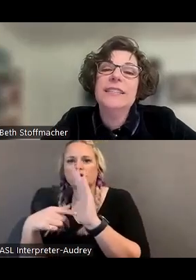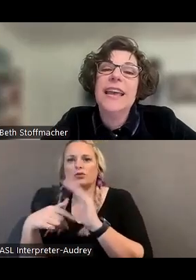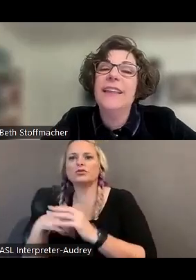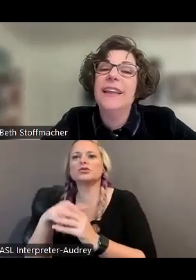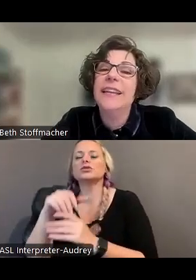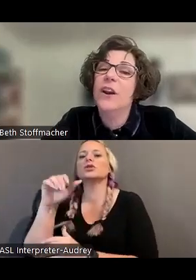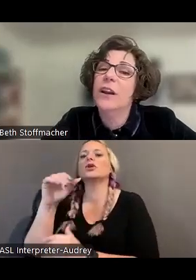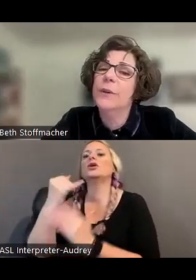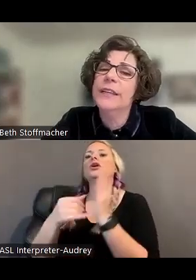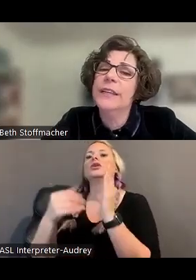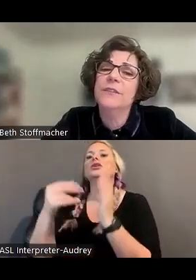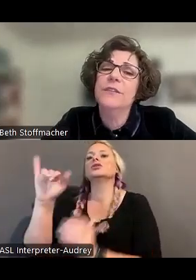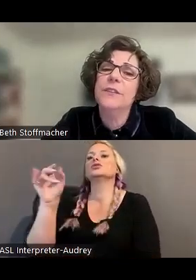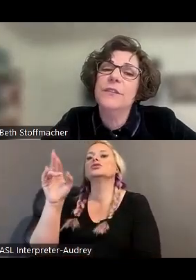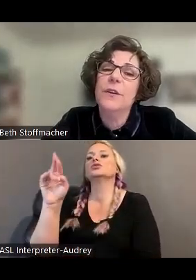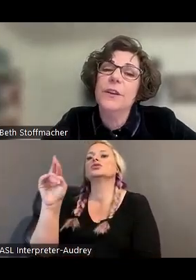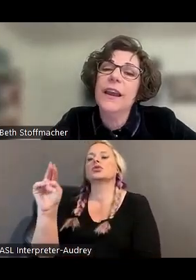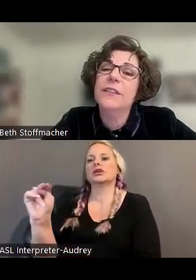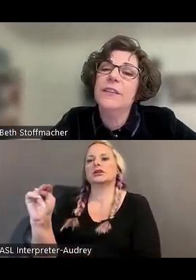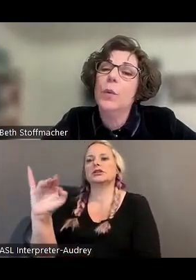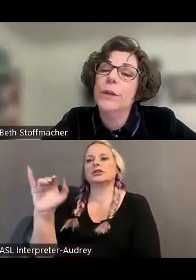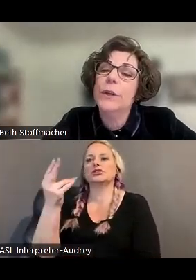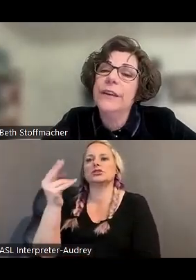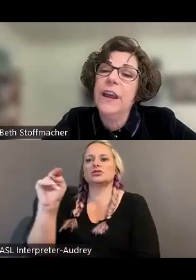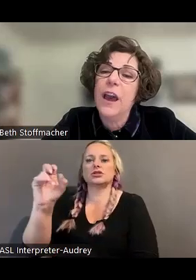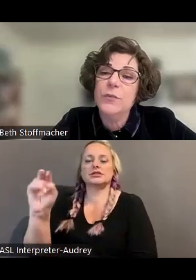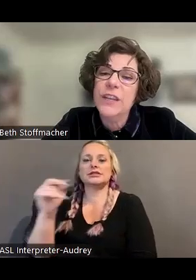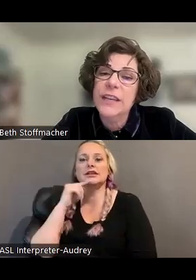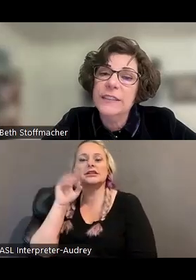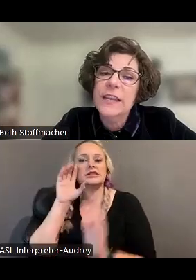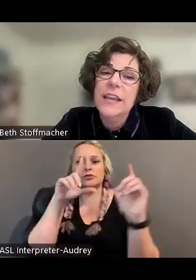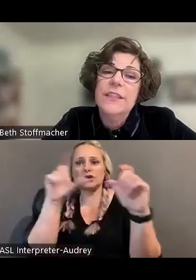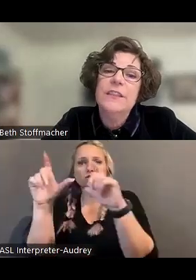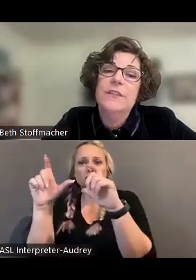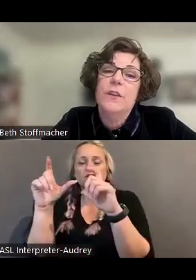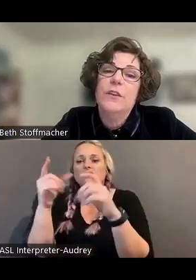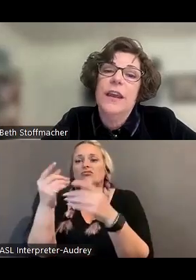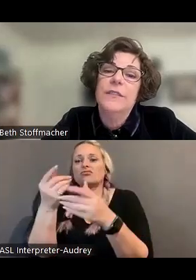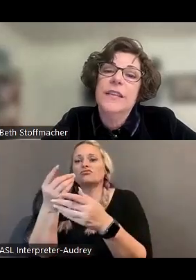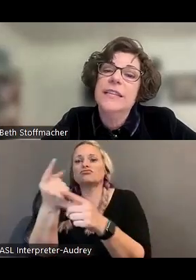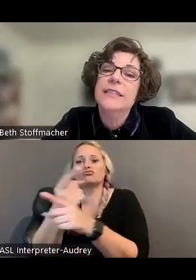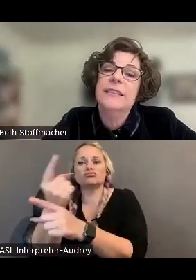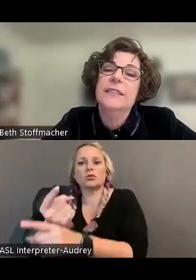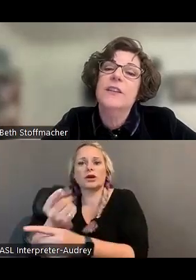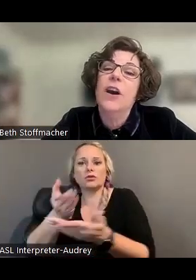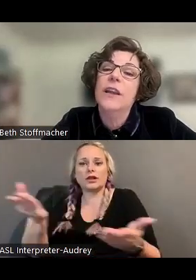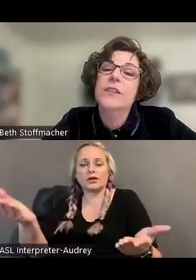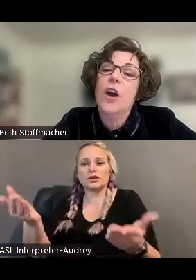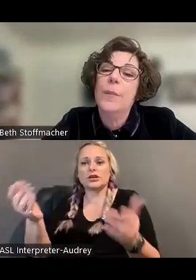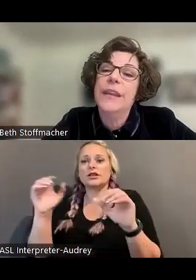said that his artwork is photographs of ordinary objects. These photographs can assist non-dominant